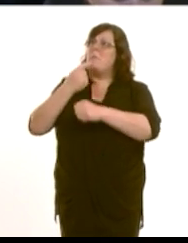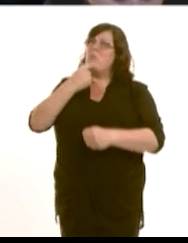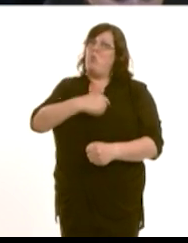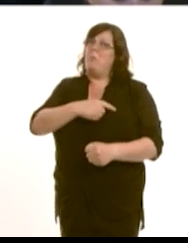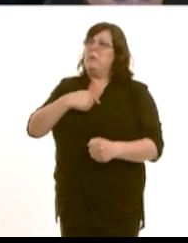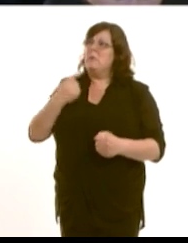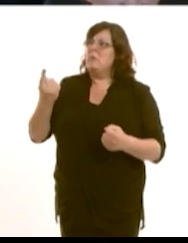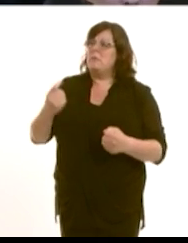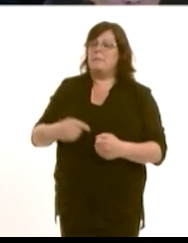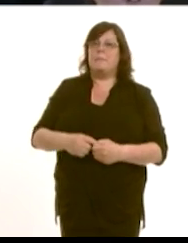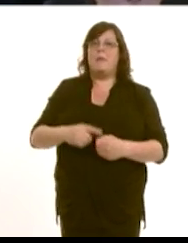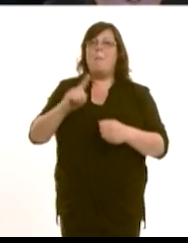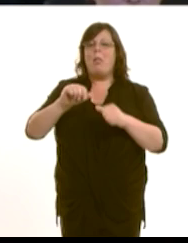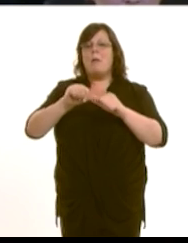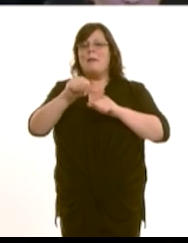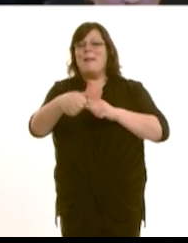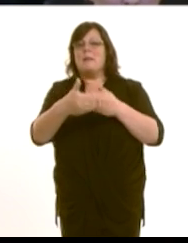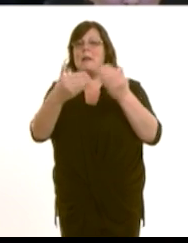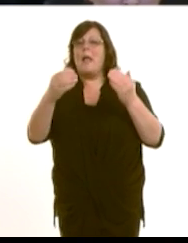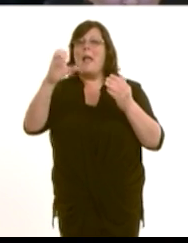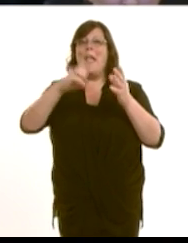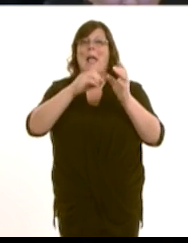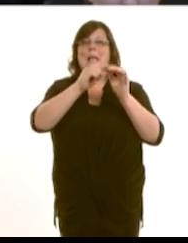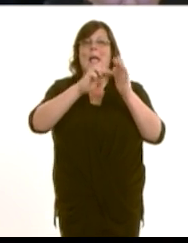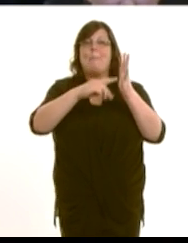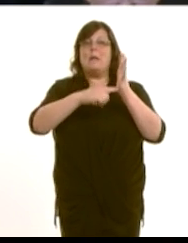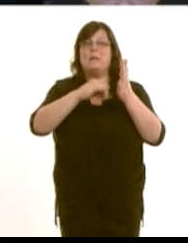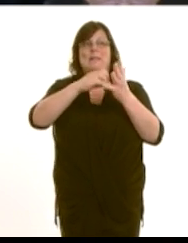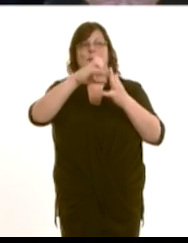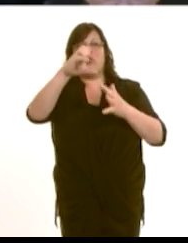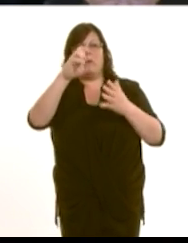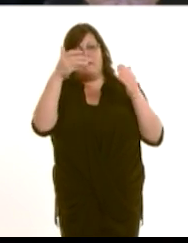But, the following day, the Cabinet Secretary for rural affairs announced that programmes